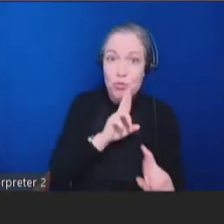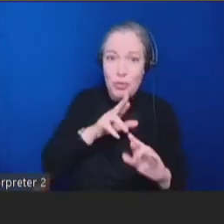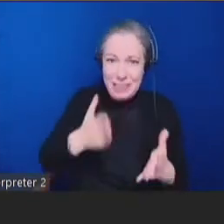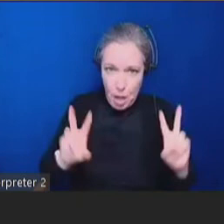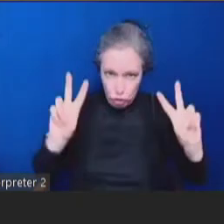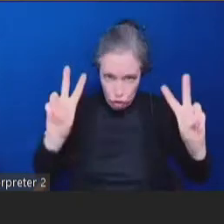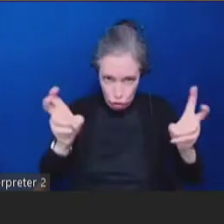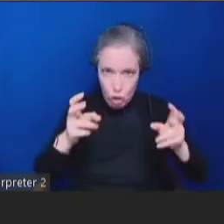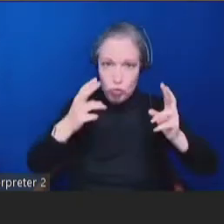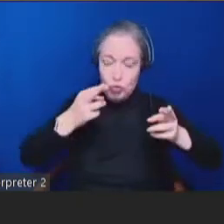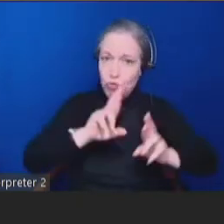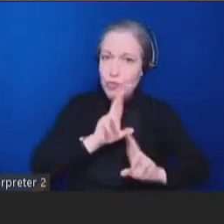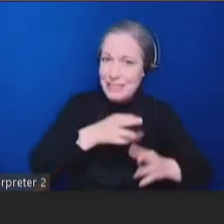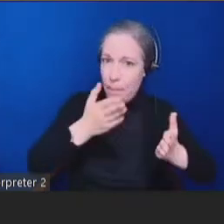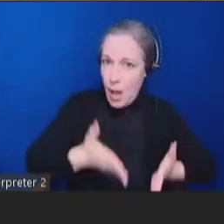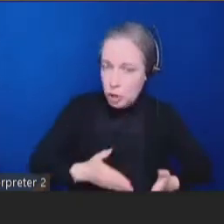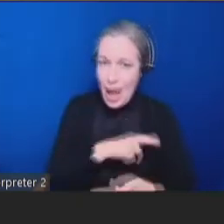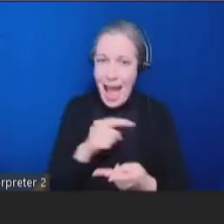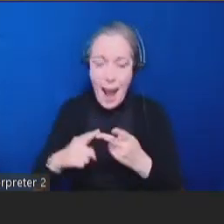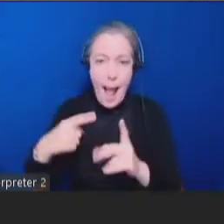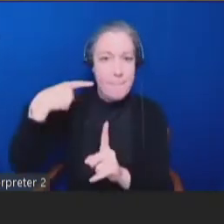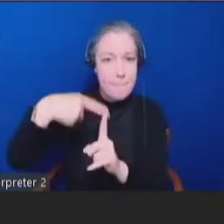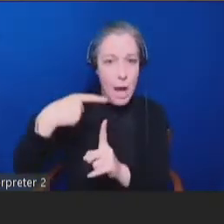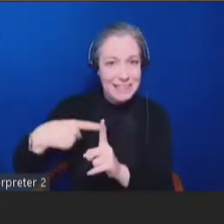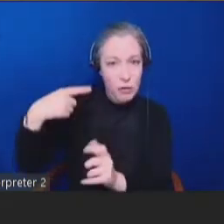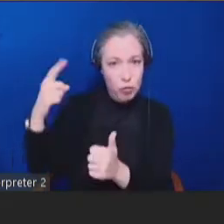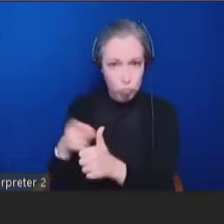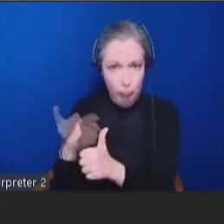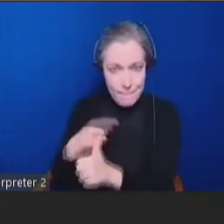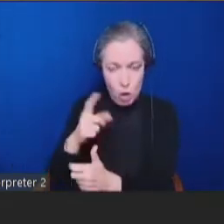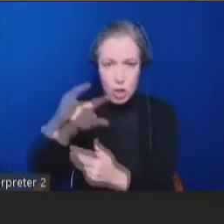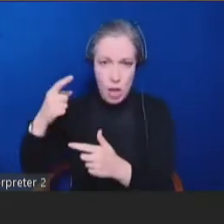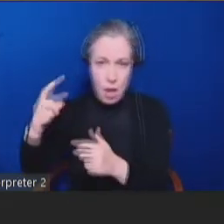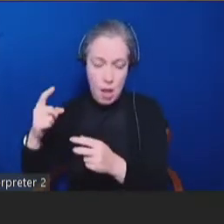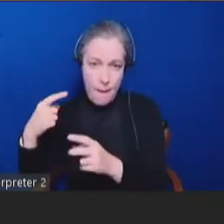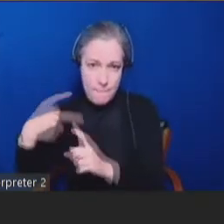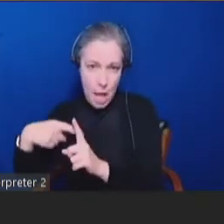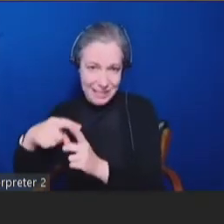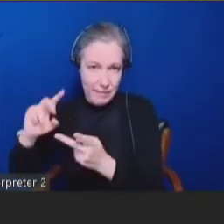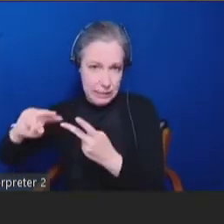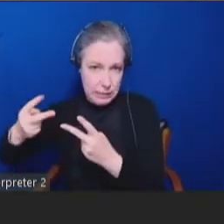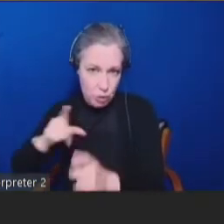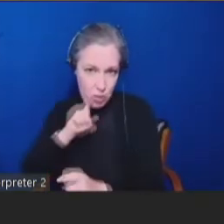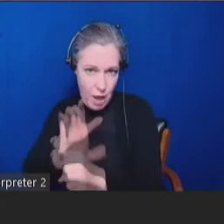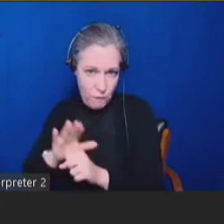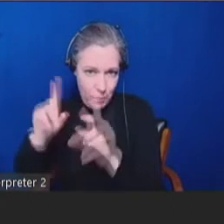And with these criteria, we find that individualized mRNA neoantigen vaccines